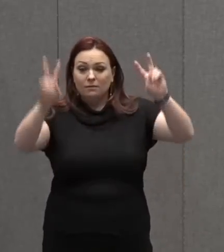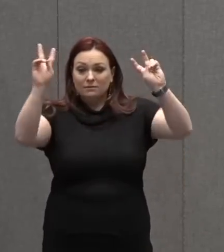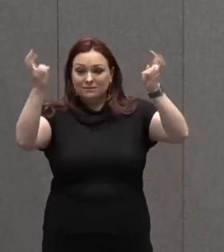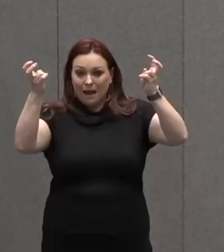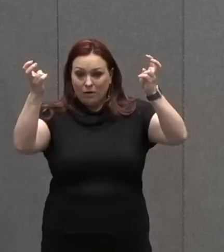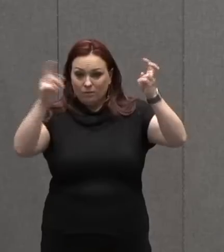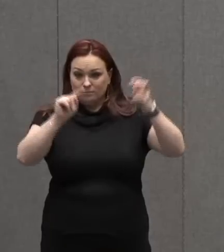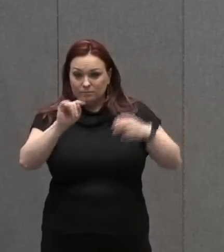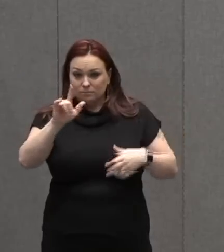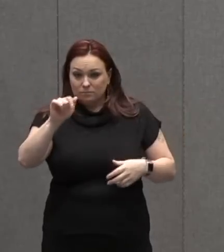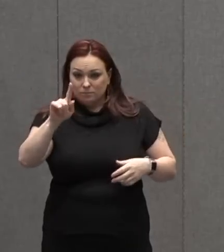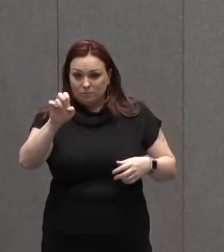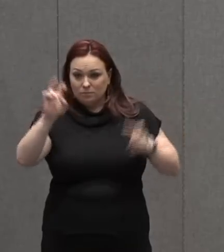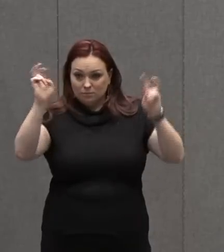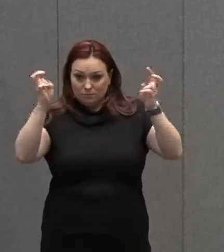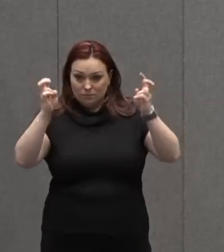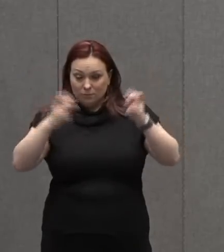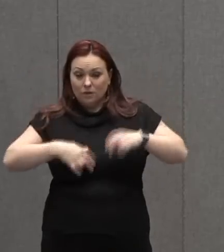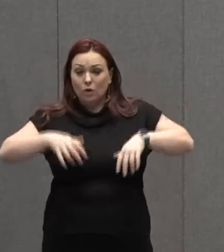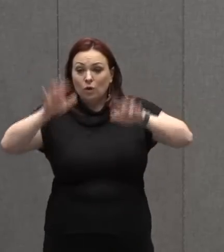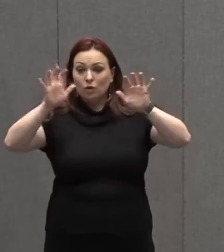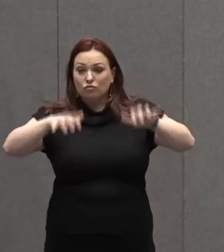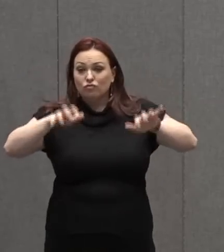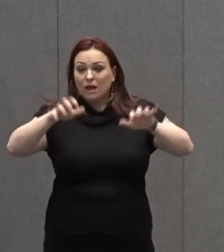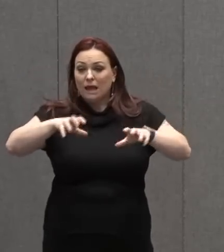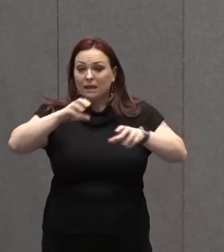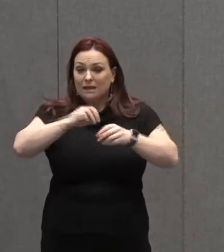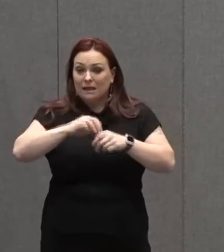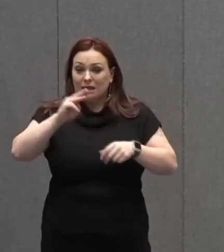and my title is Rain in May 2019